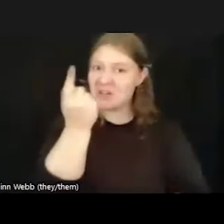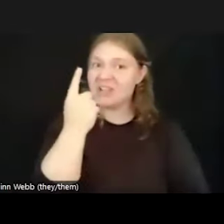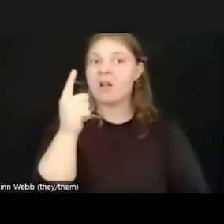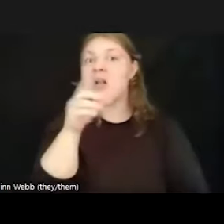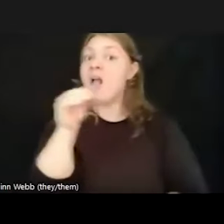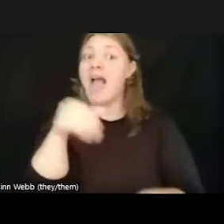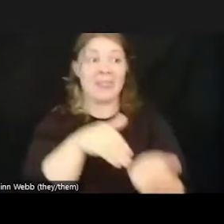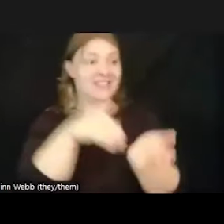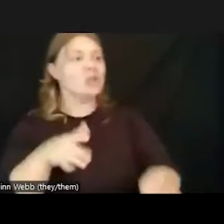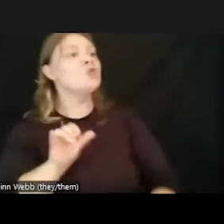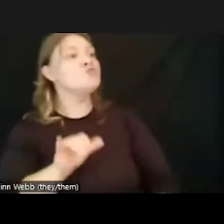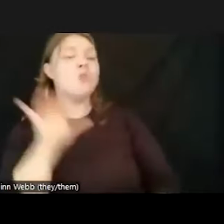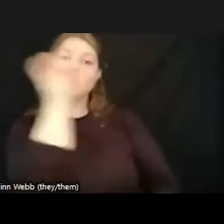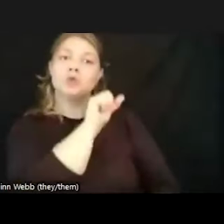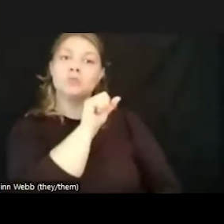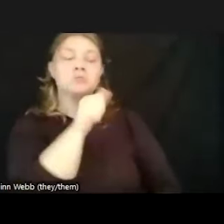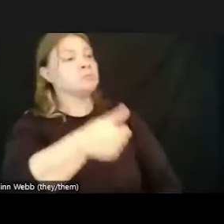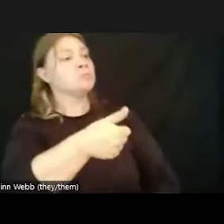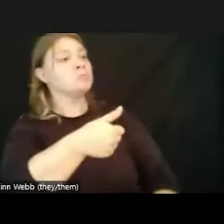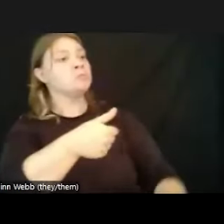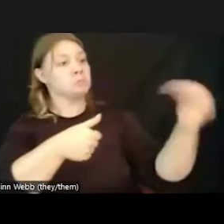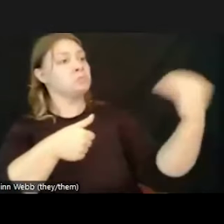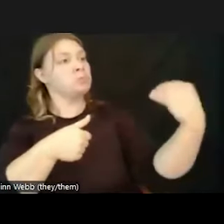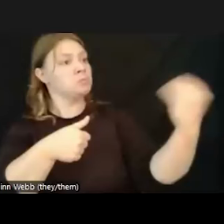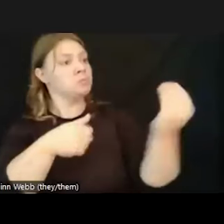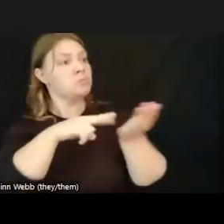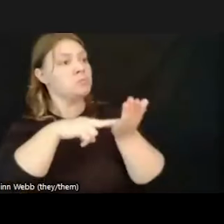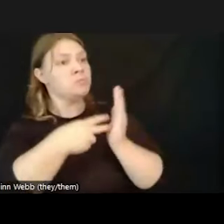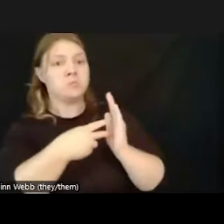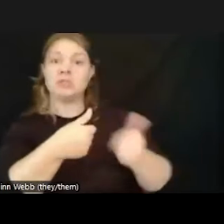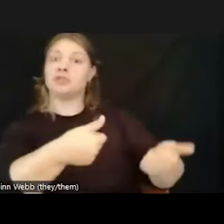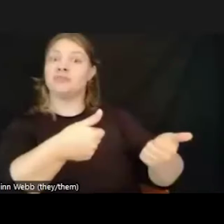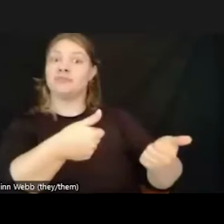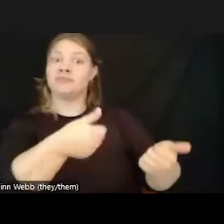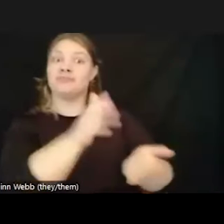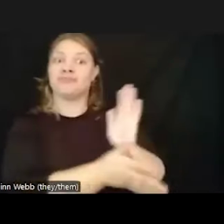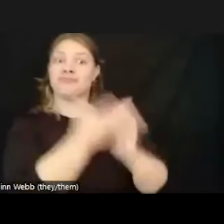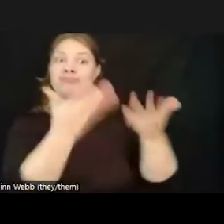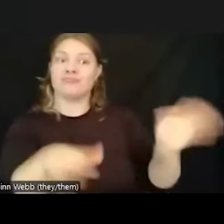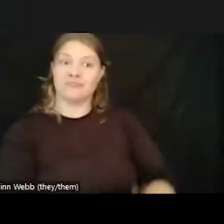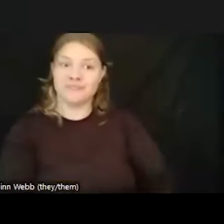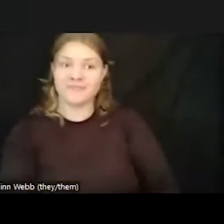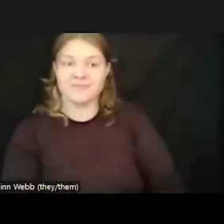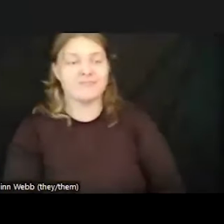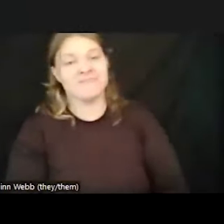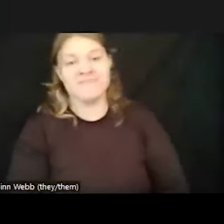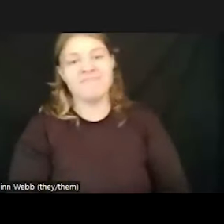assumed well he shook his head that meant yes to me um providers need to make a special effort